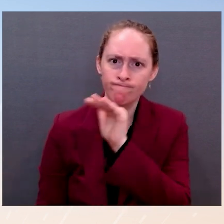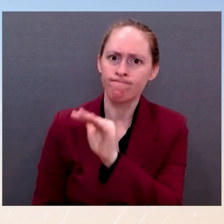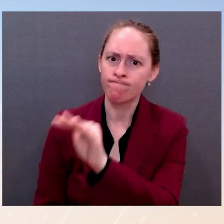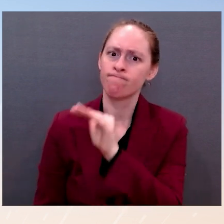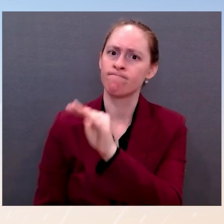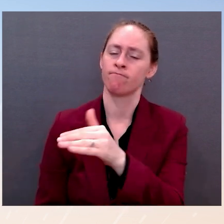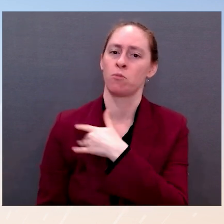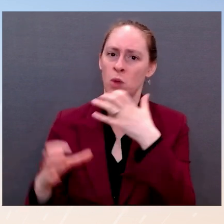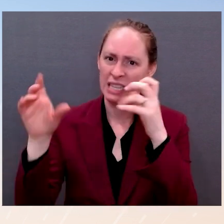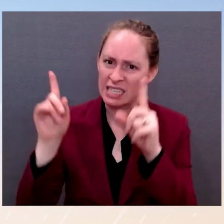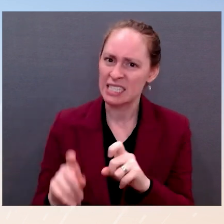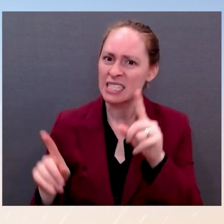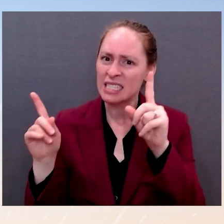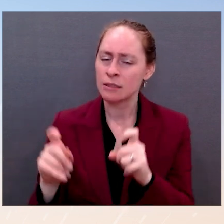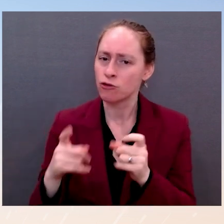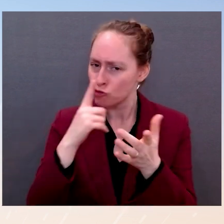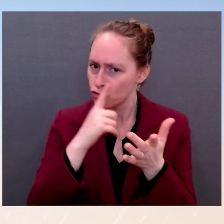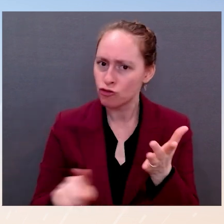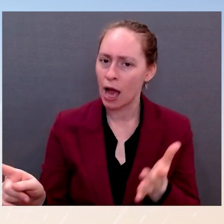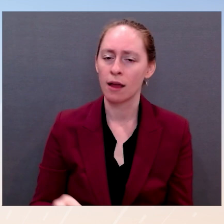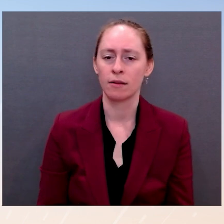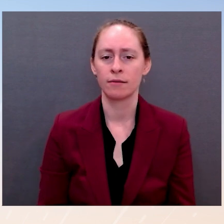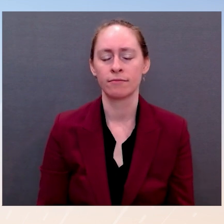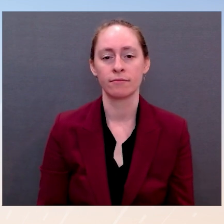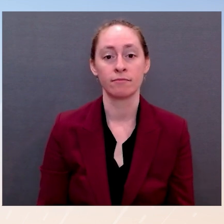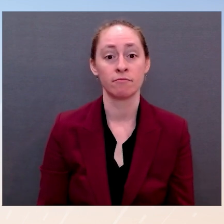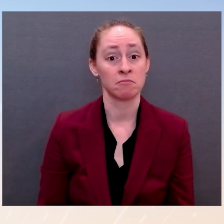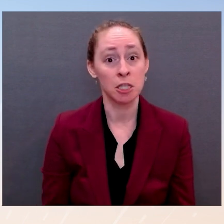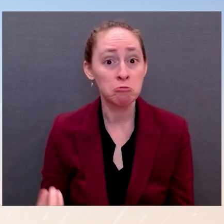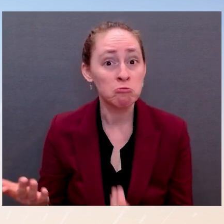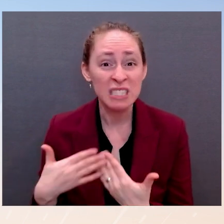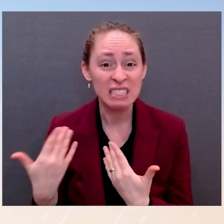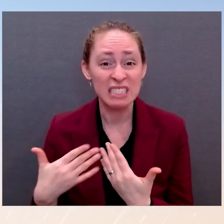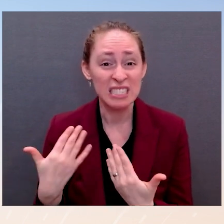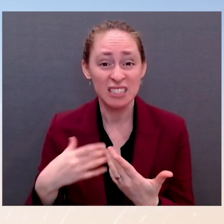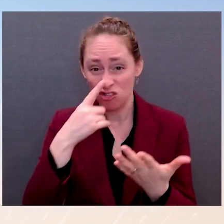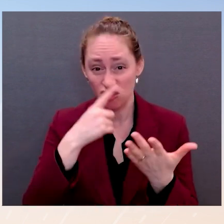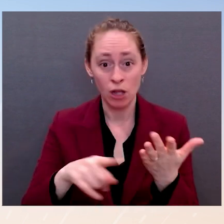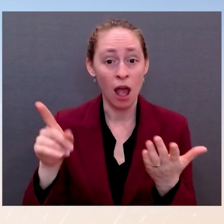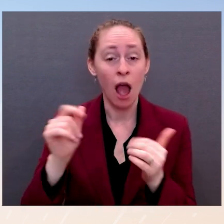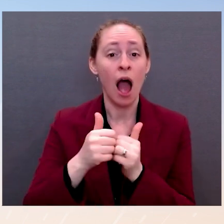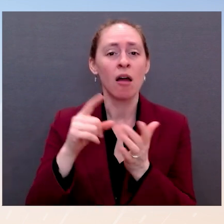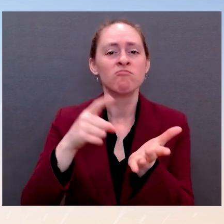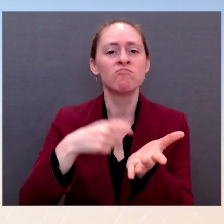I want to make sure I don't have any cancer because it's a very easy way to do that. That's to get a biopsy.